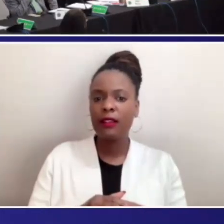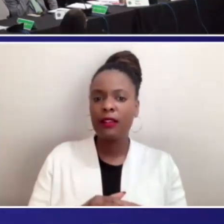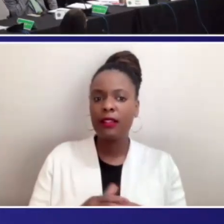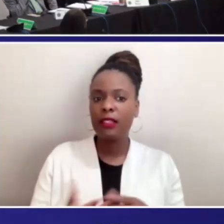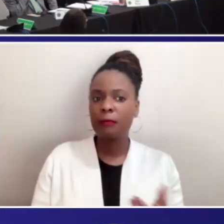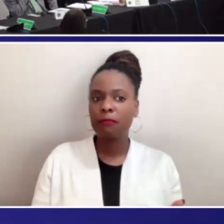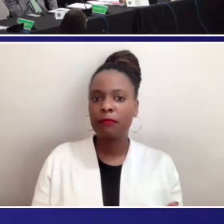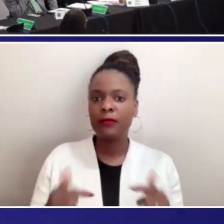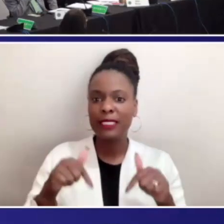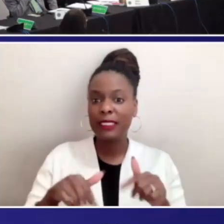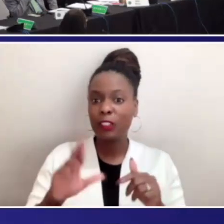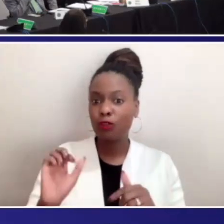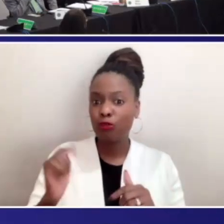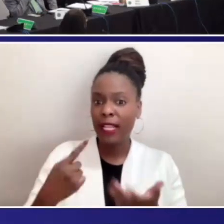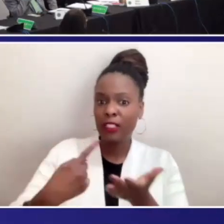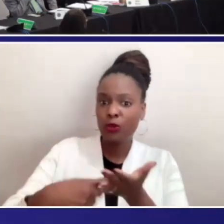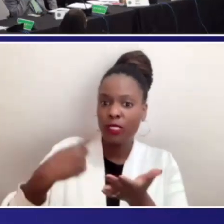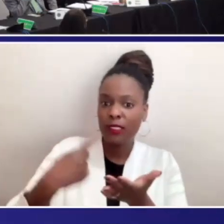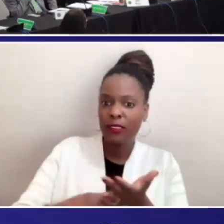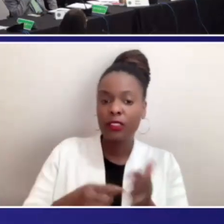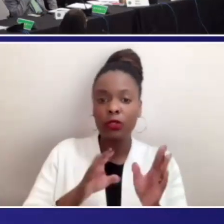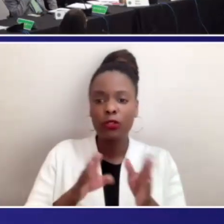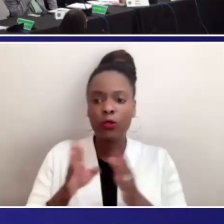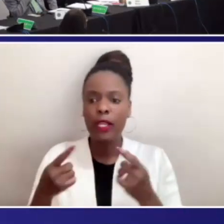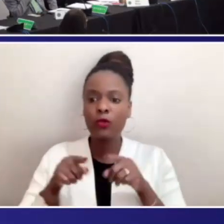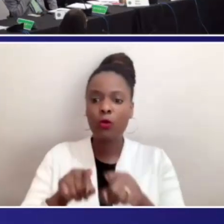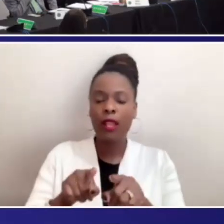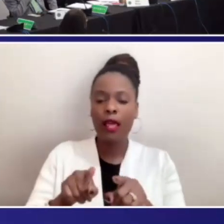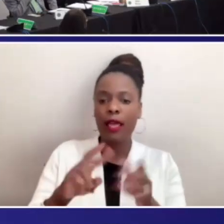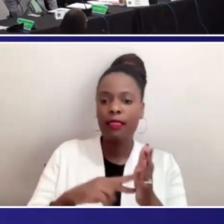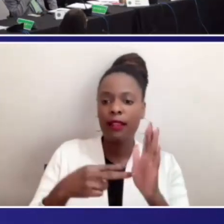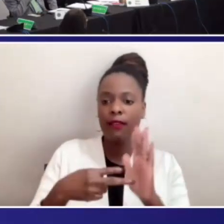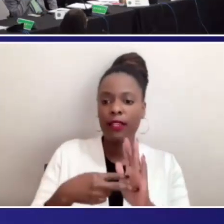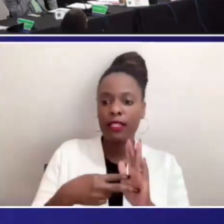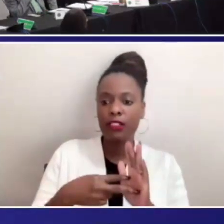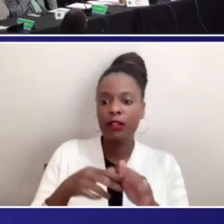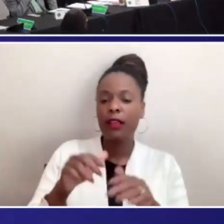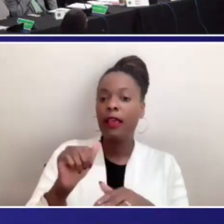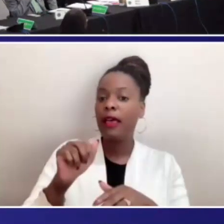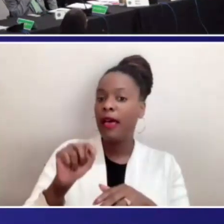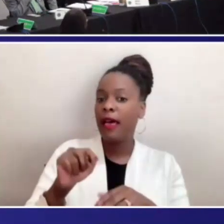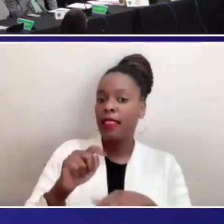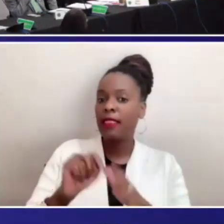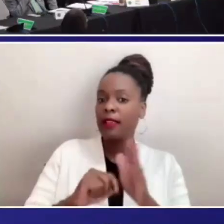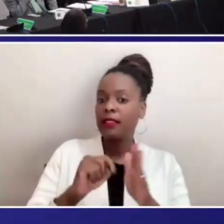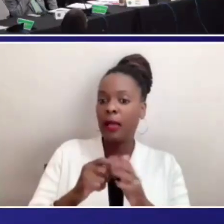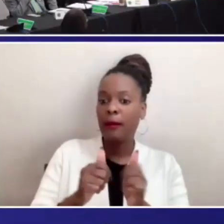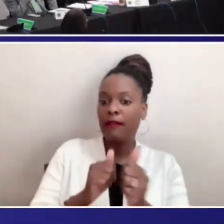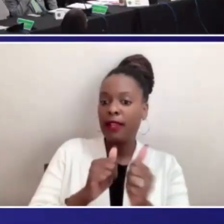this is a regulatory discussion, so is there a way to align that definition? Since it was stated at the time of enactment, you can theoretically change that definition now to align,